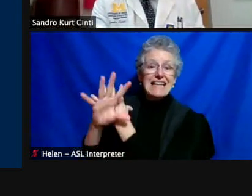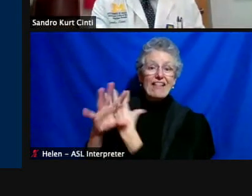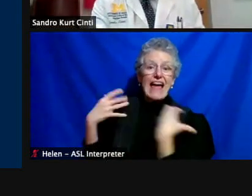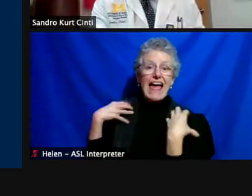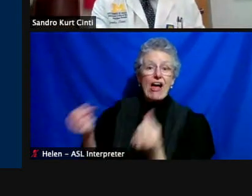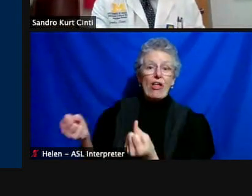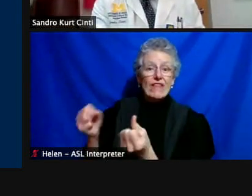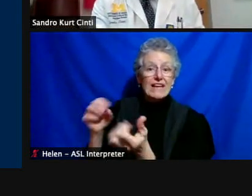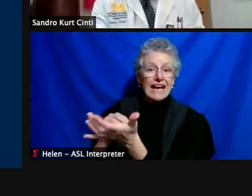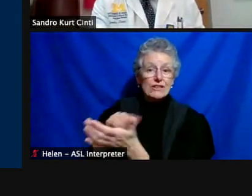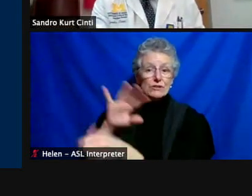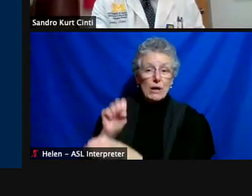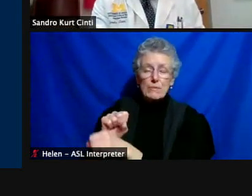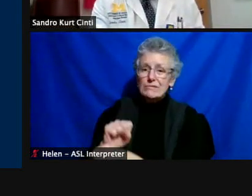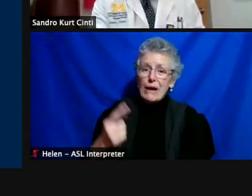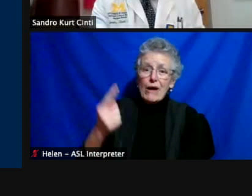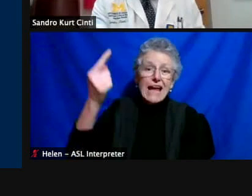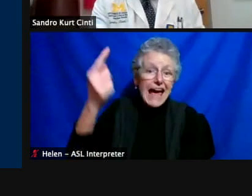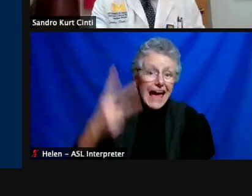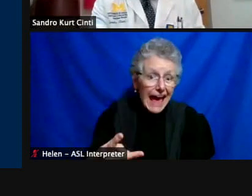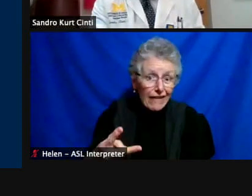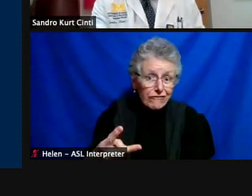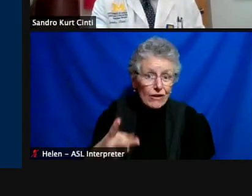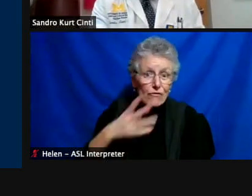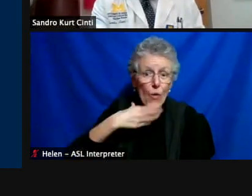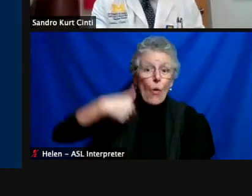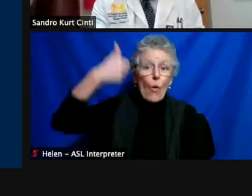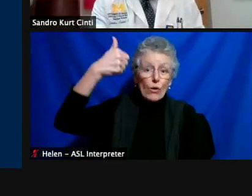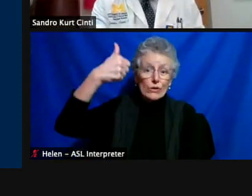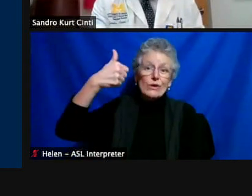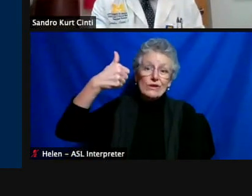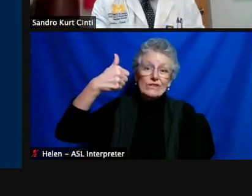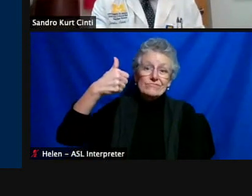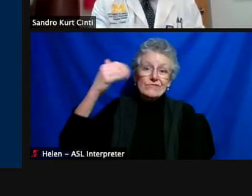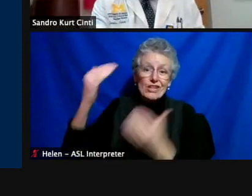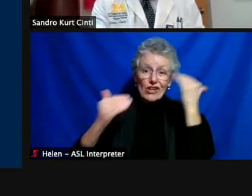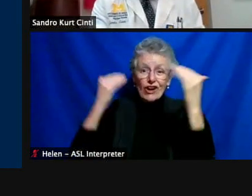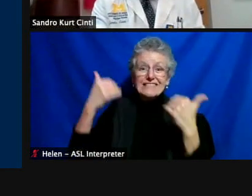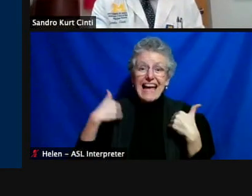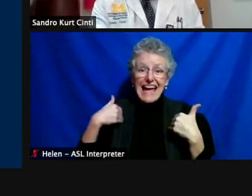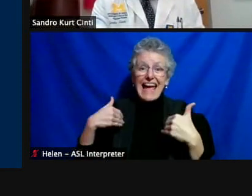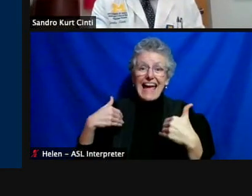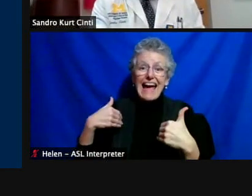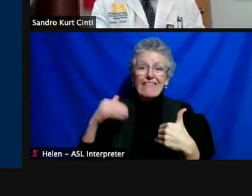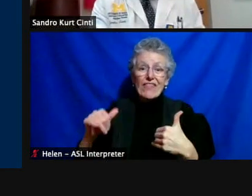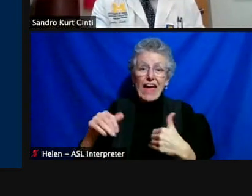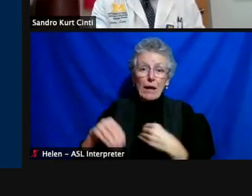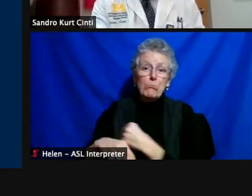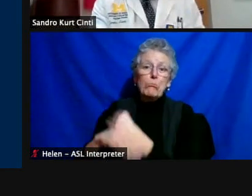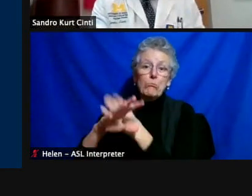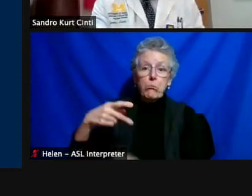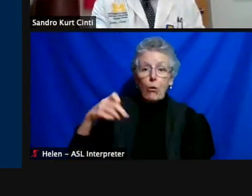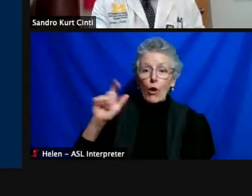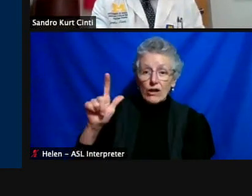have access to these portals, and the portals are the fastest easiest way to get scheduled. I know with my own parents,